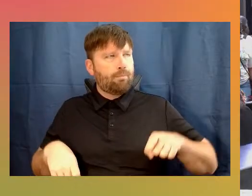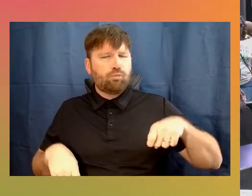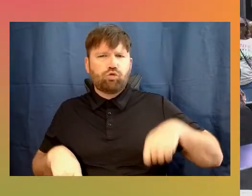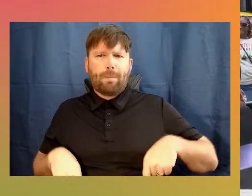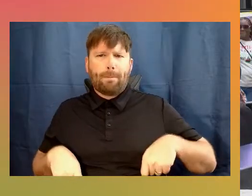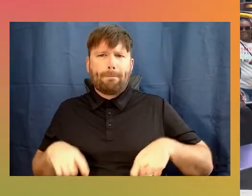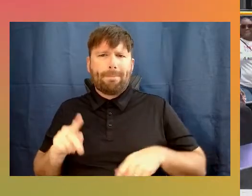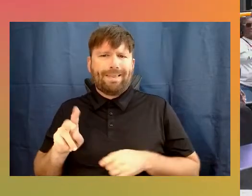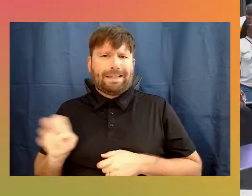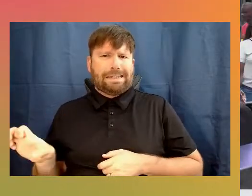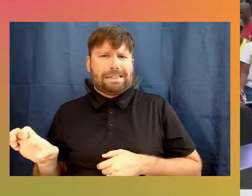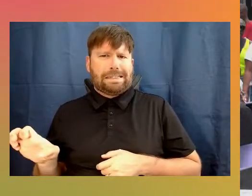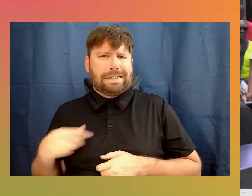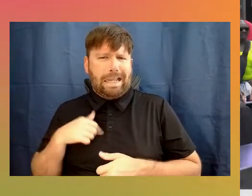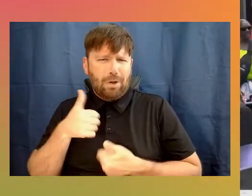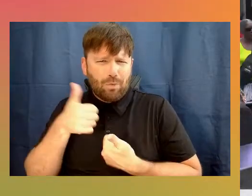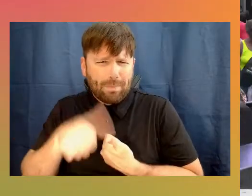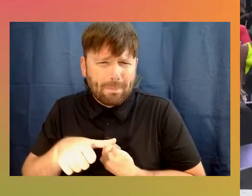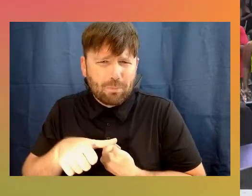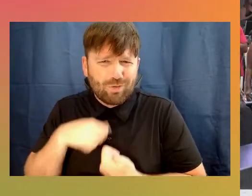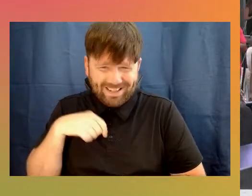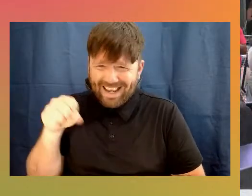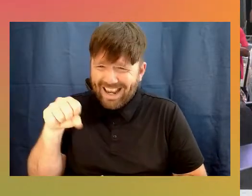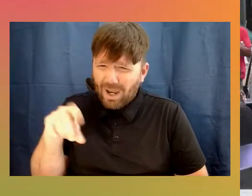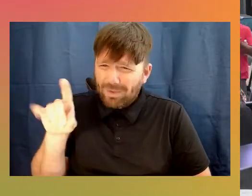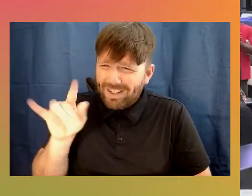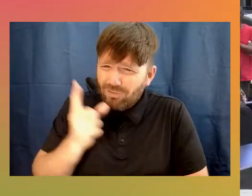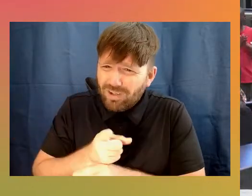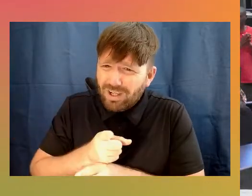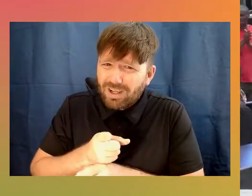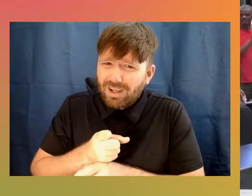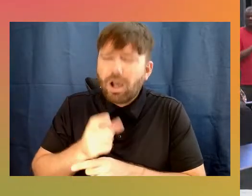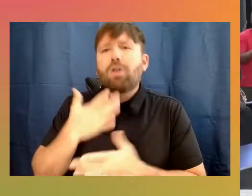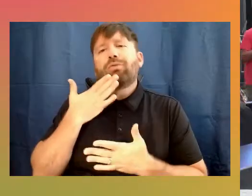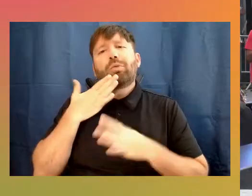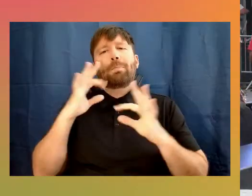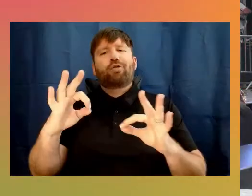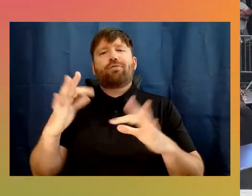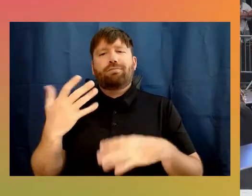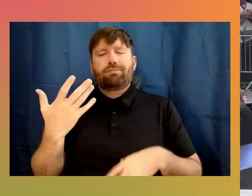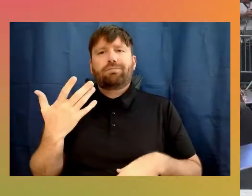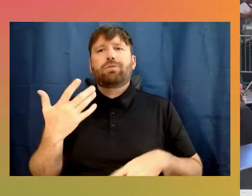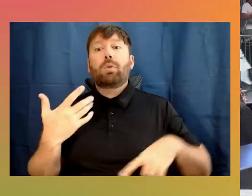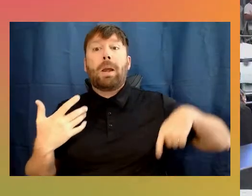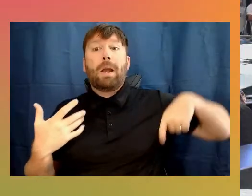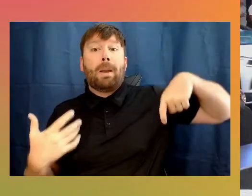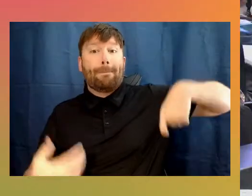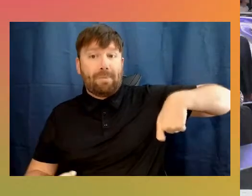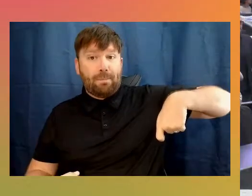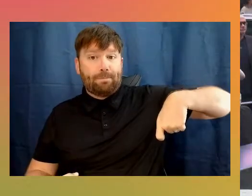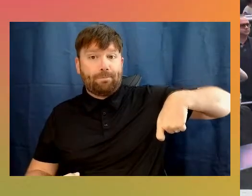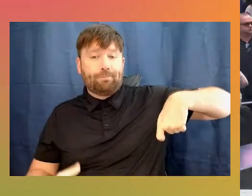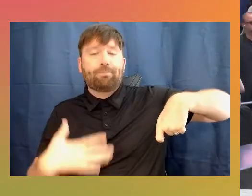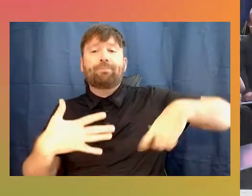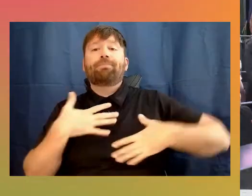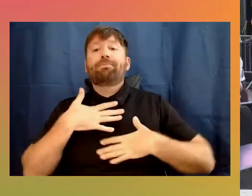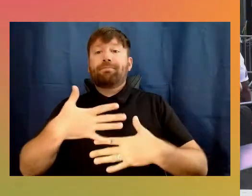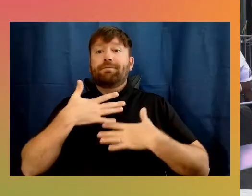BETWEEN THE HANDS. BEAUTIFUL. I THINK WE DID.